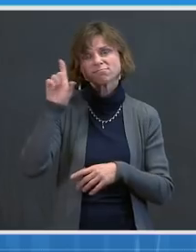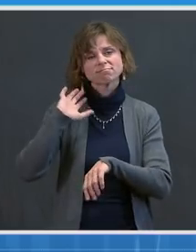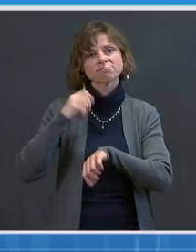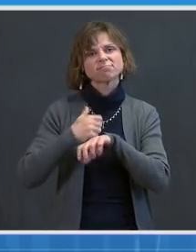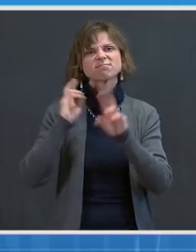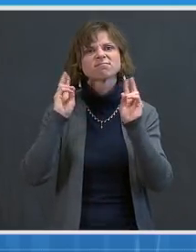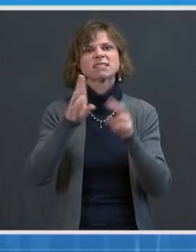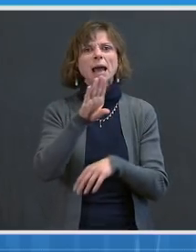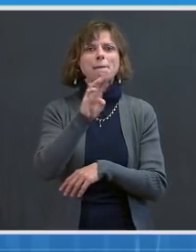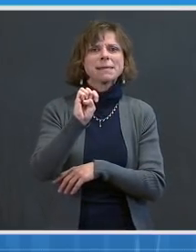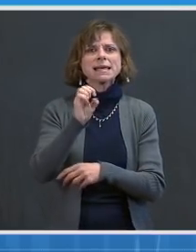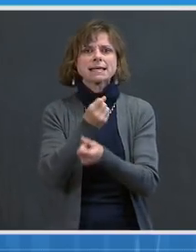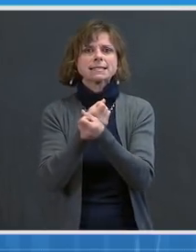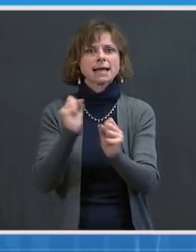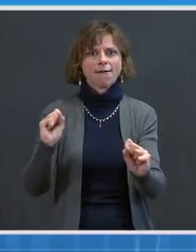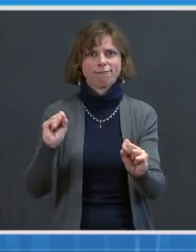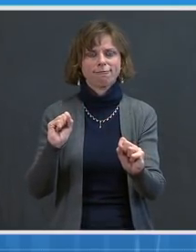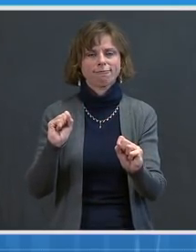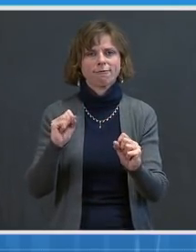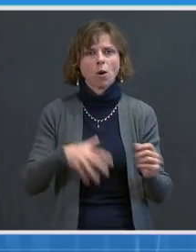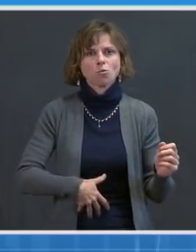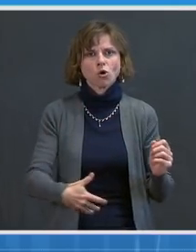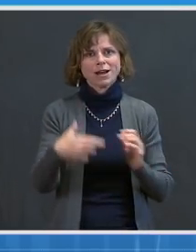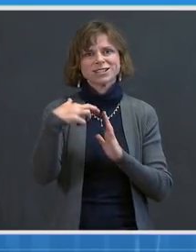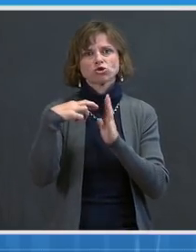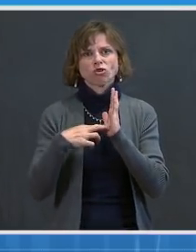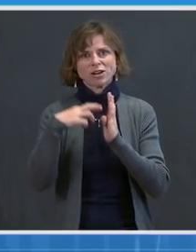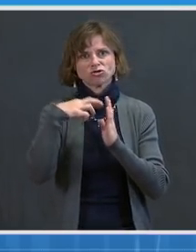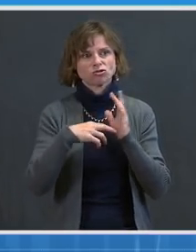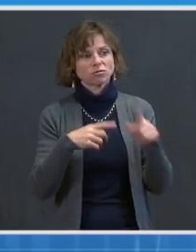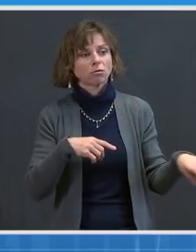to follow the outcomes among vaccinated pregnant individuals.